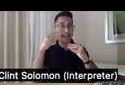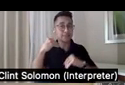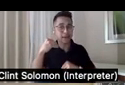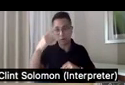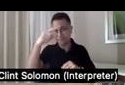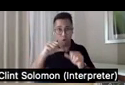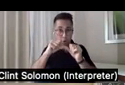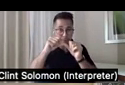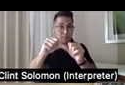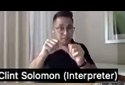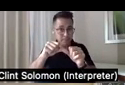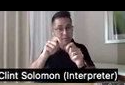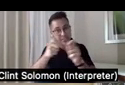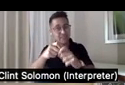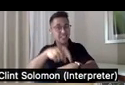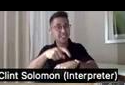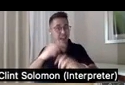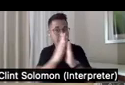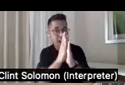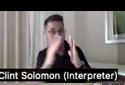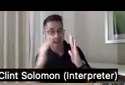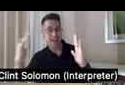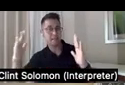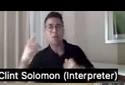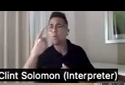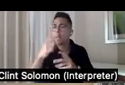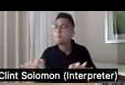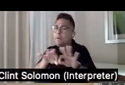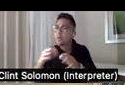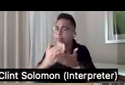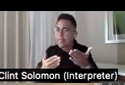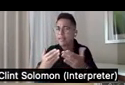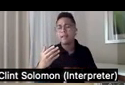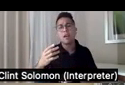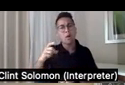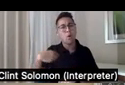one important idea is that we're building our relationships over the literacy activities that